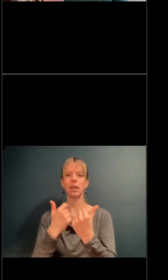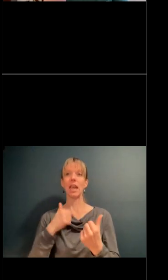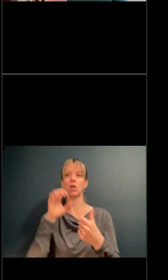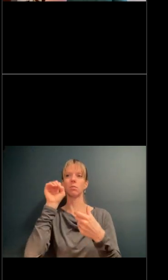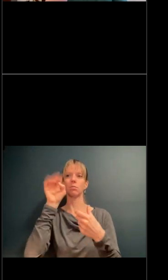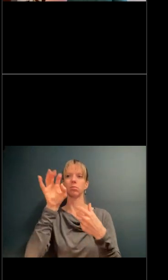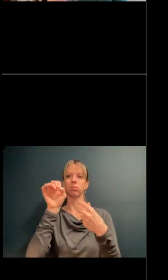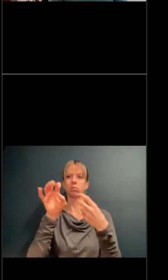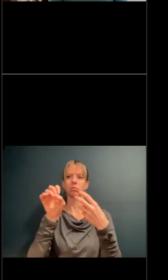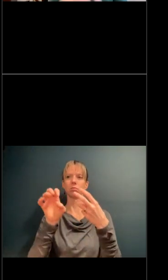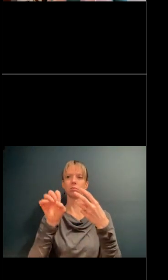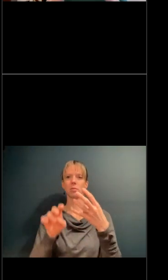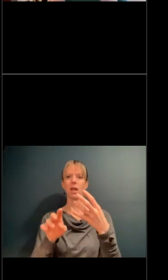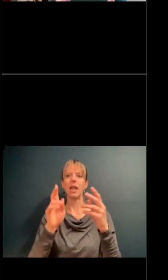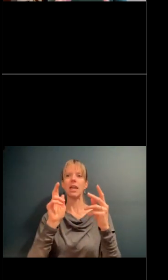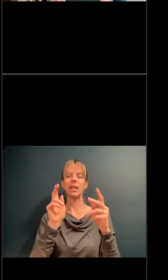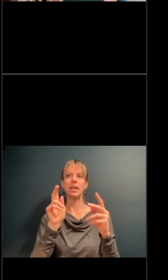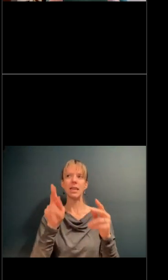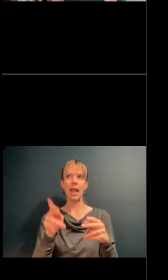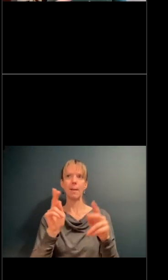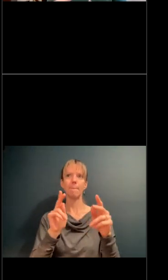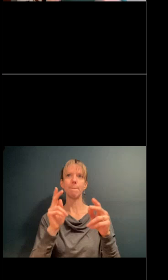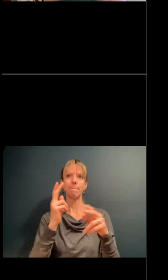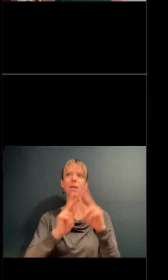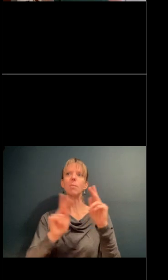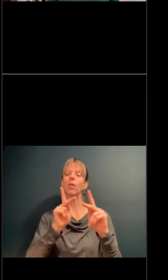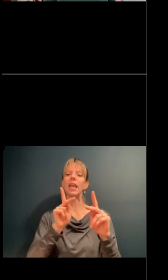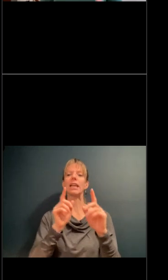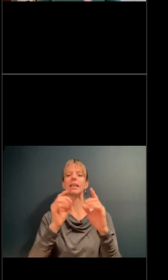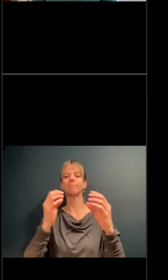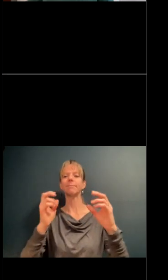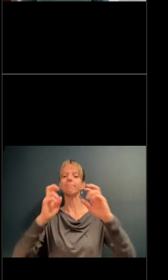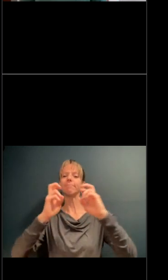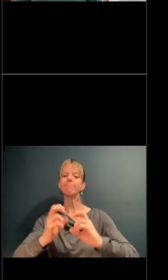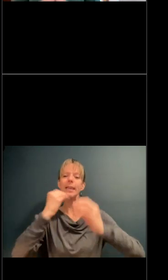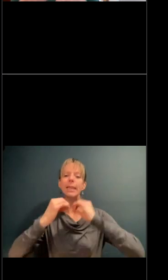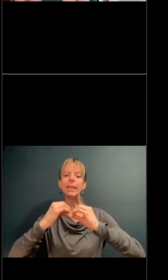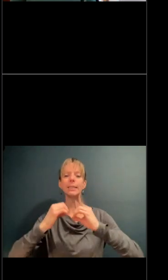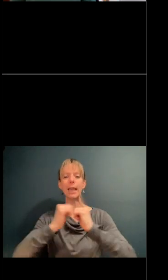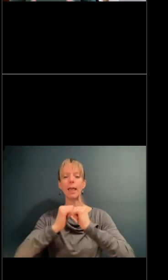in each person's life that they can eat with, walk with, and celebrate with, and cry with,